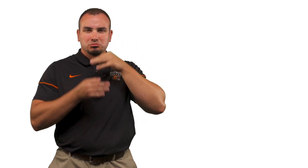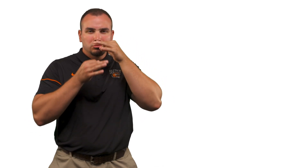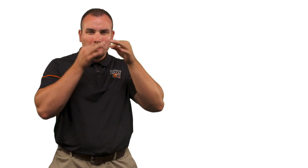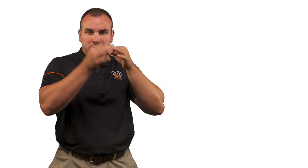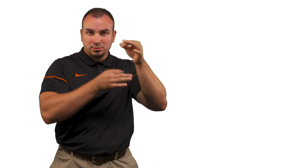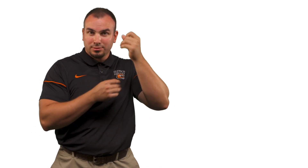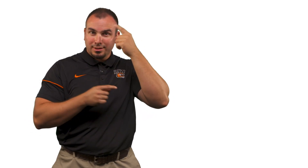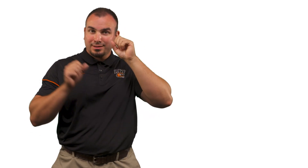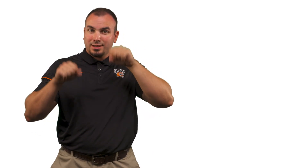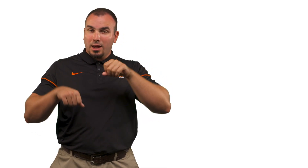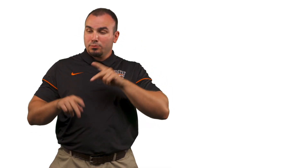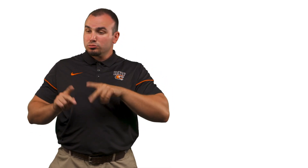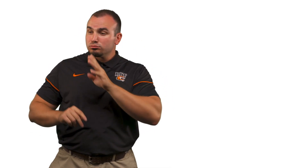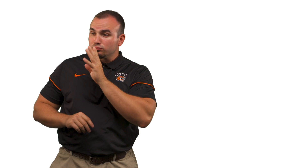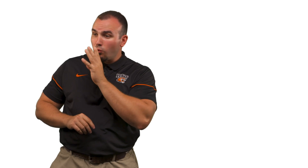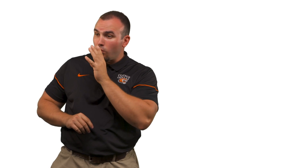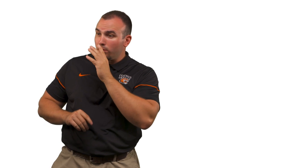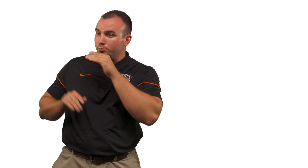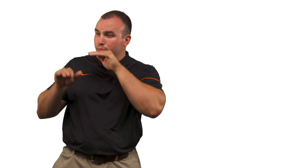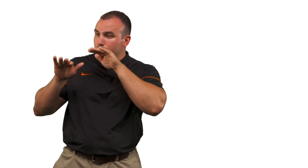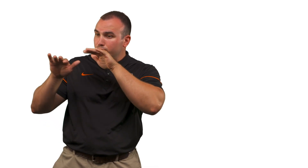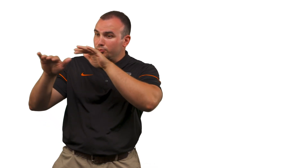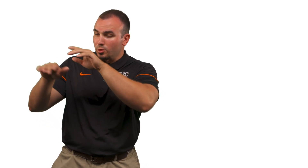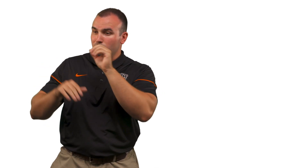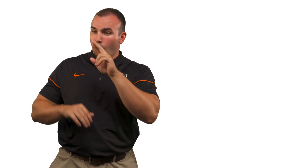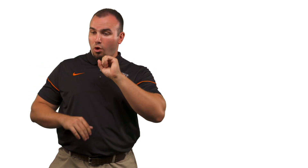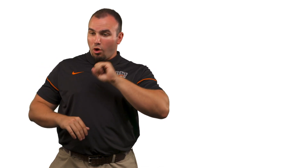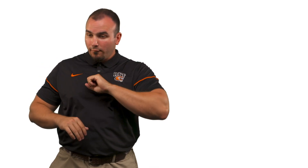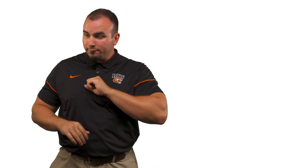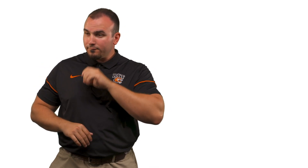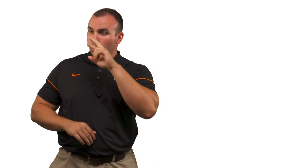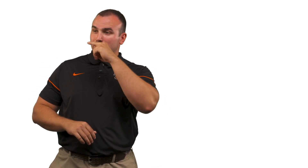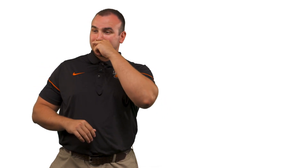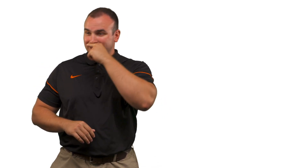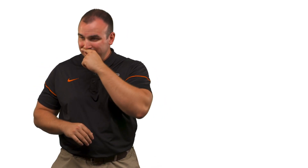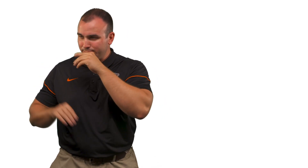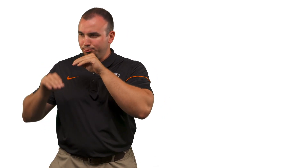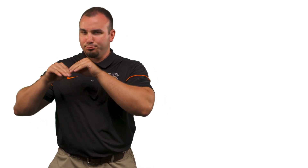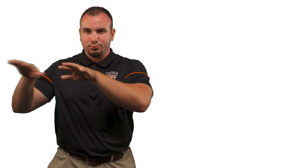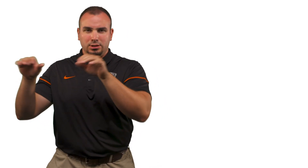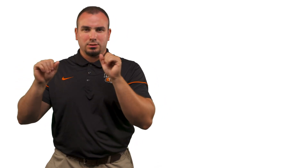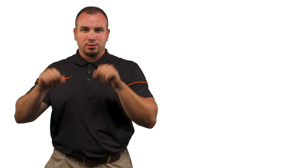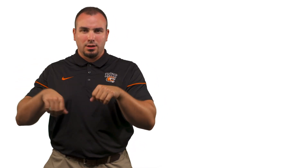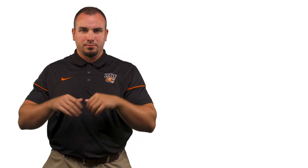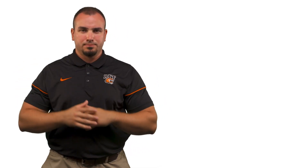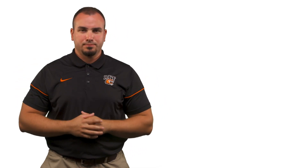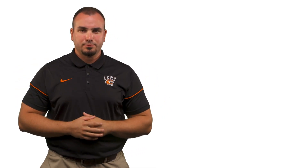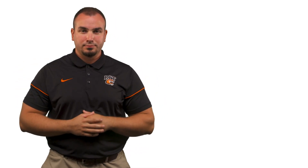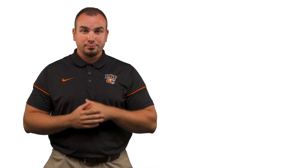a person talks, coughs or sneezes.